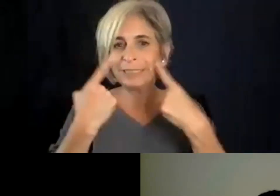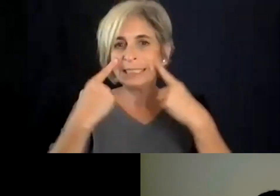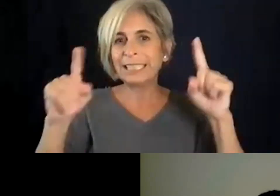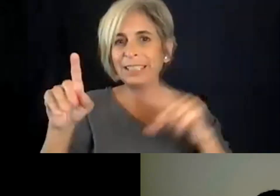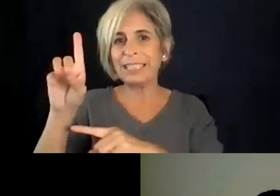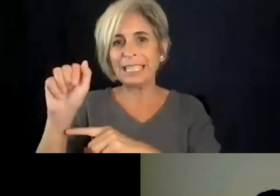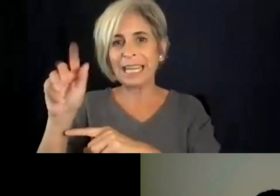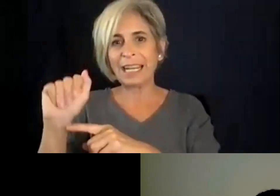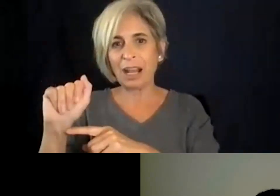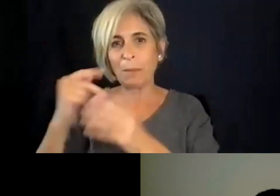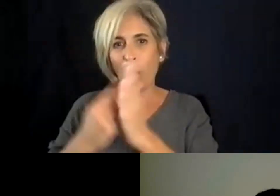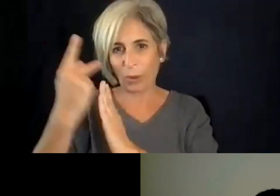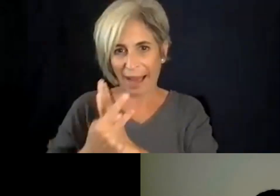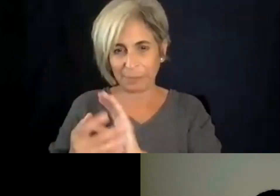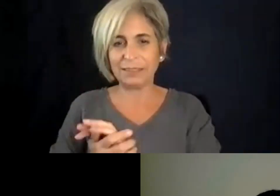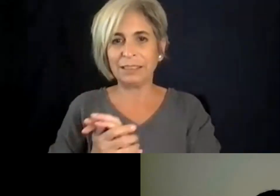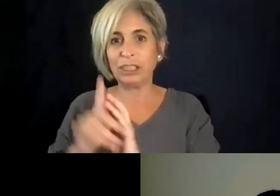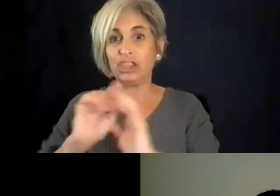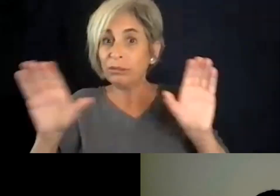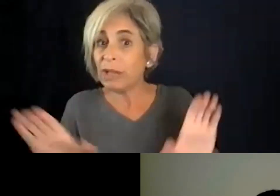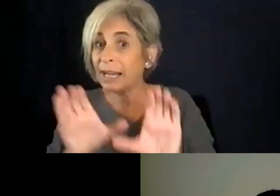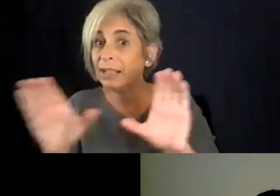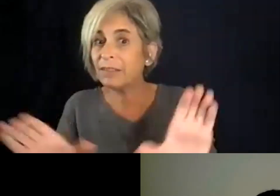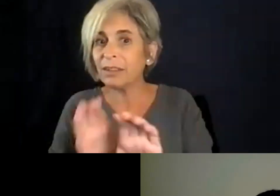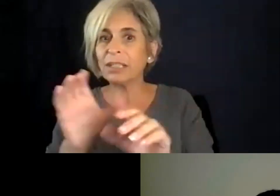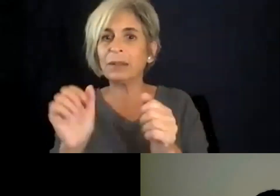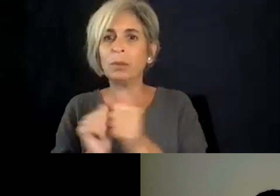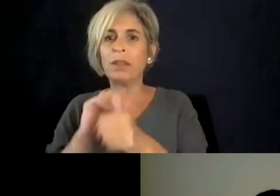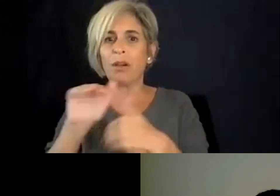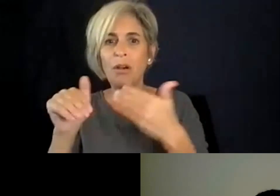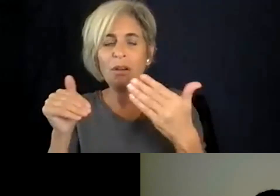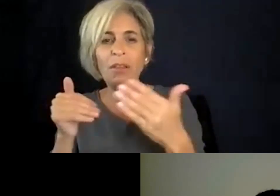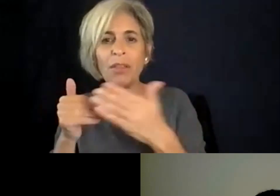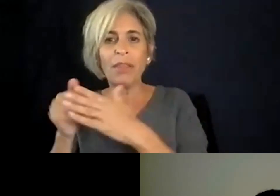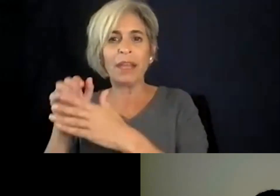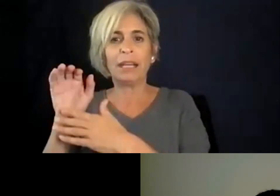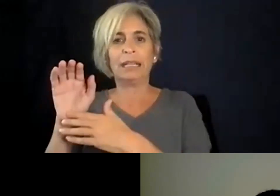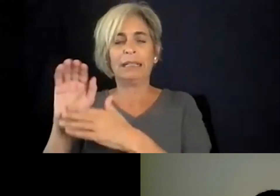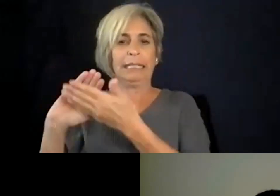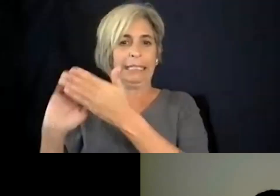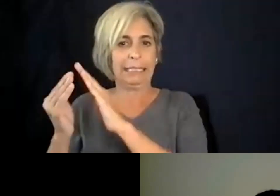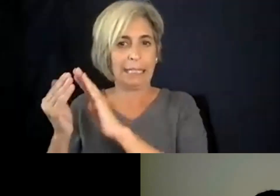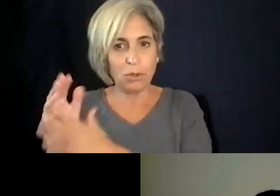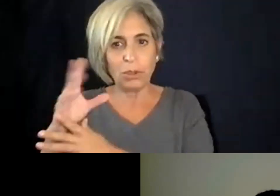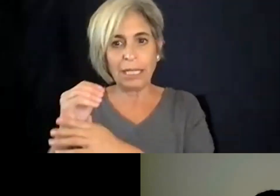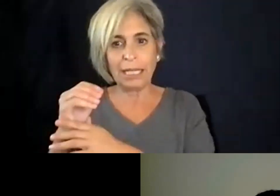Kimberly is actively engaged in the SAP data community, serving as New England Chapter Chair of